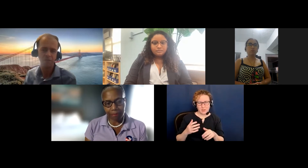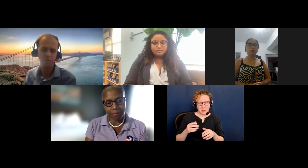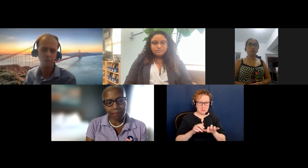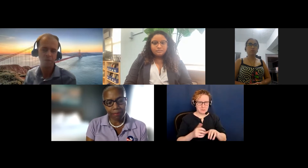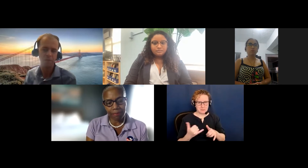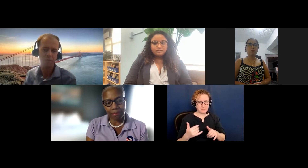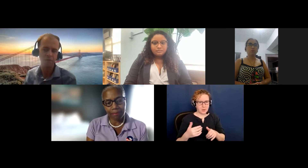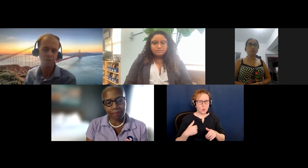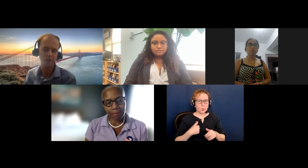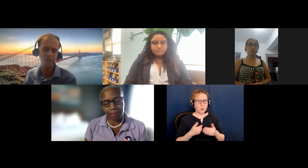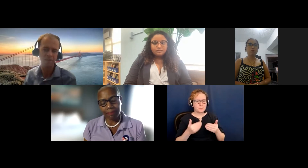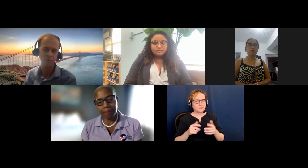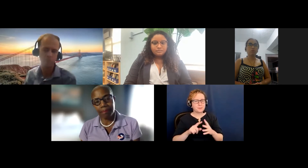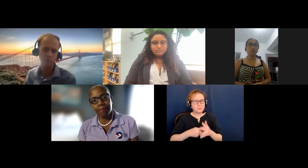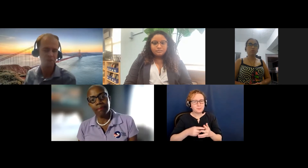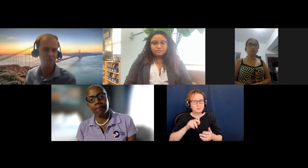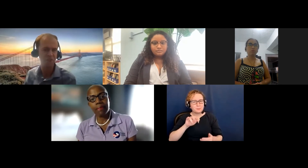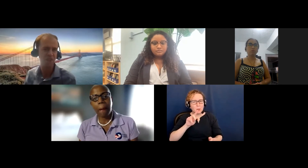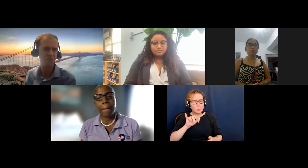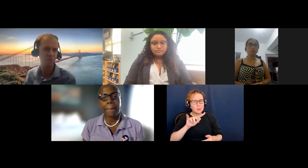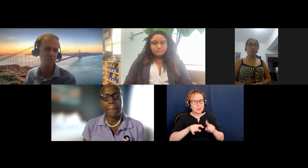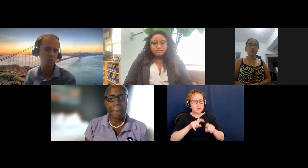for your Peace Corps, I will ask a couple of questions and you can answer whichever